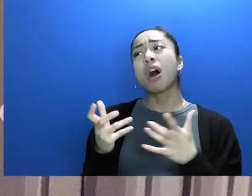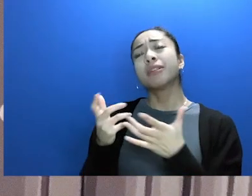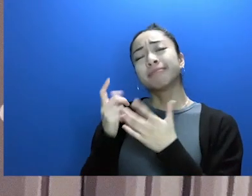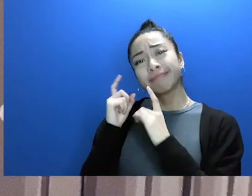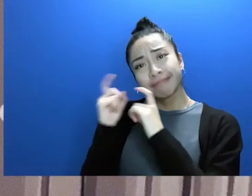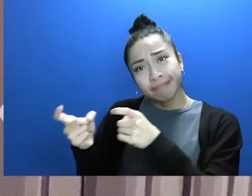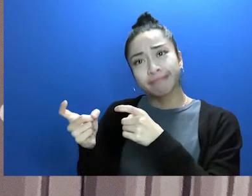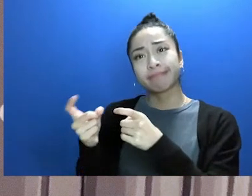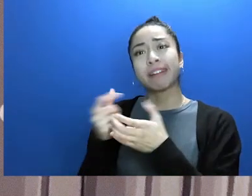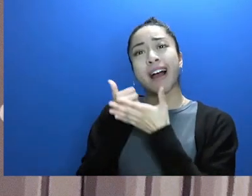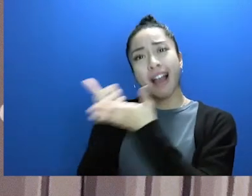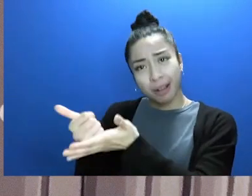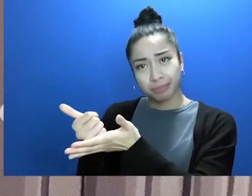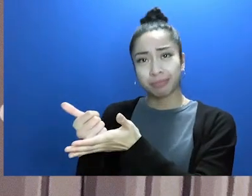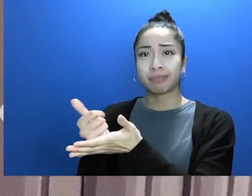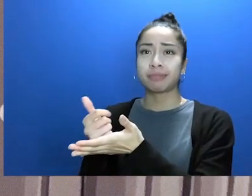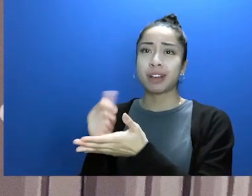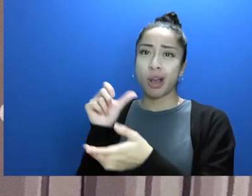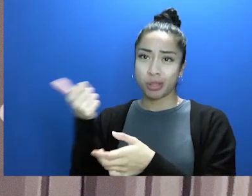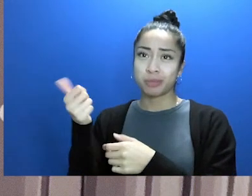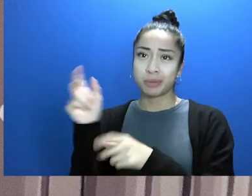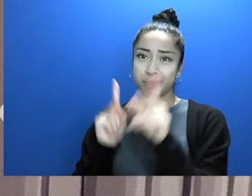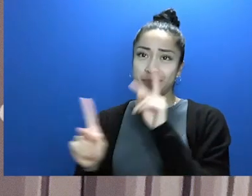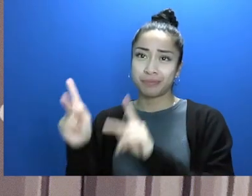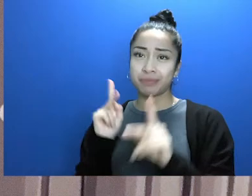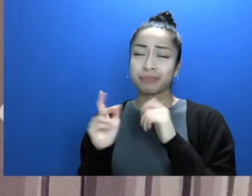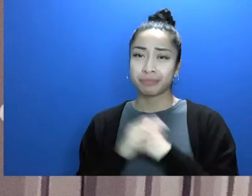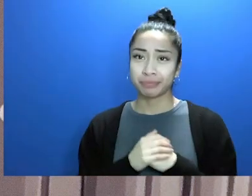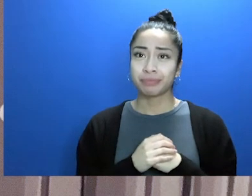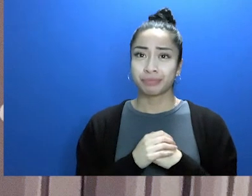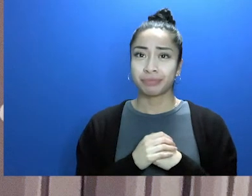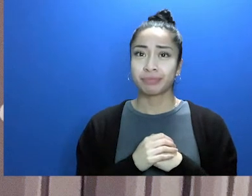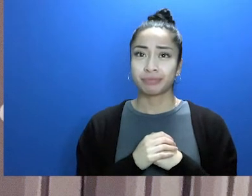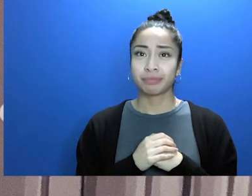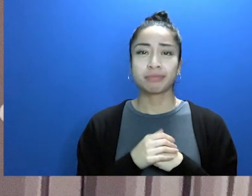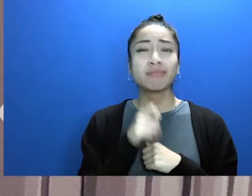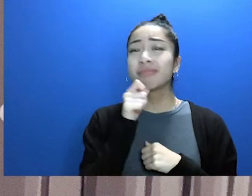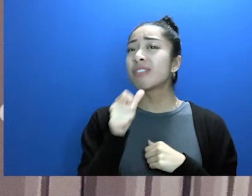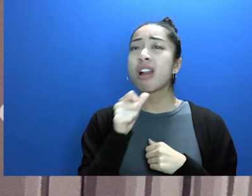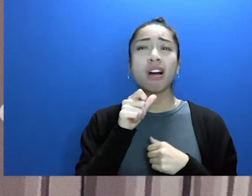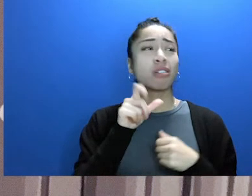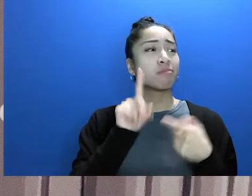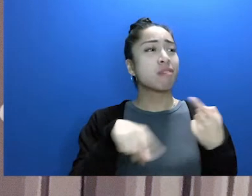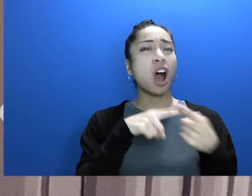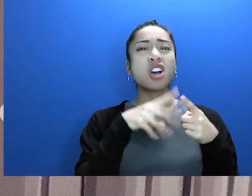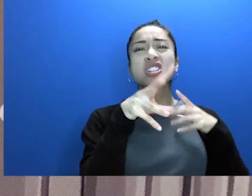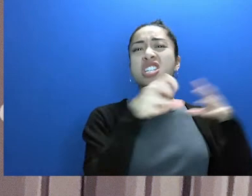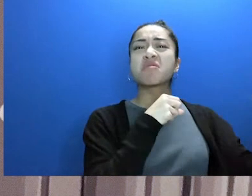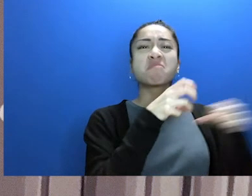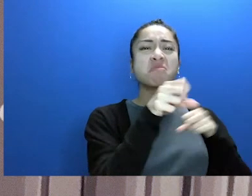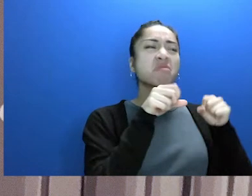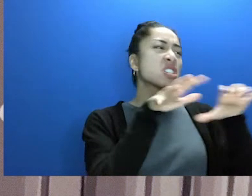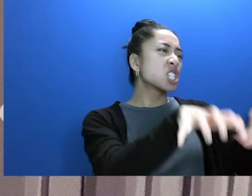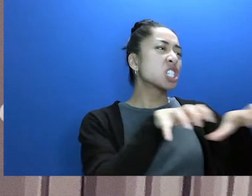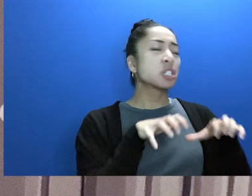matters the most is not what you can take but good times with friends oh the memories you'll make